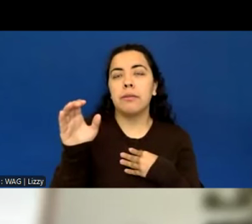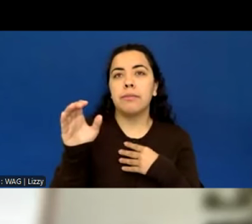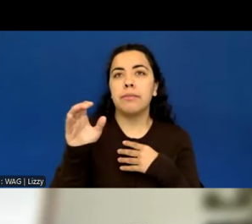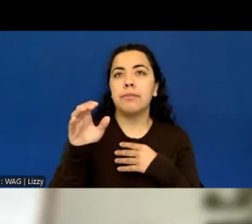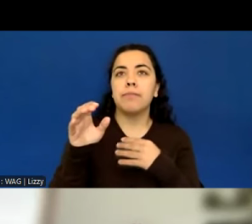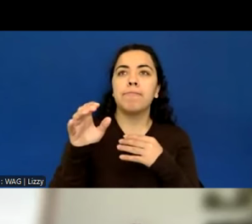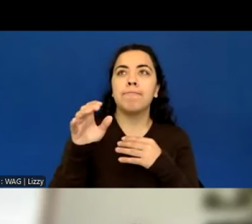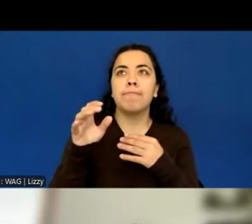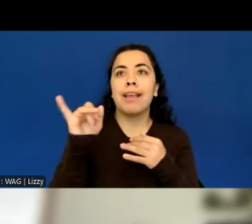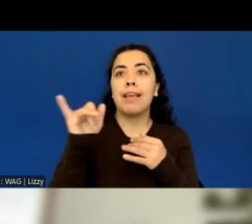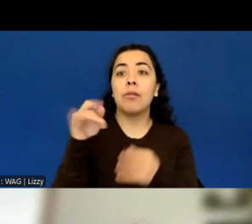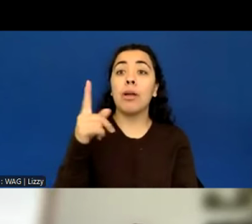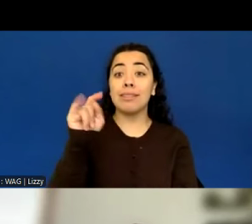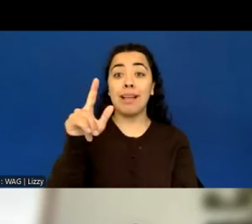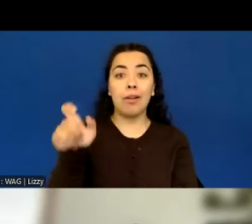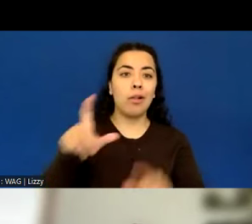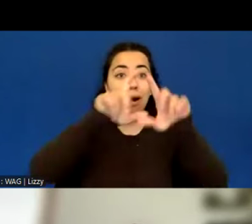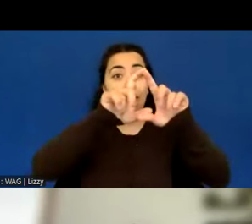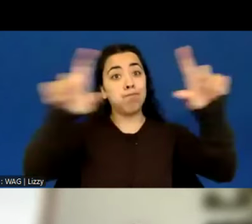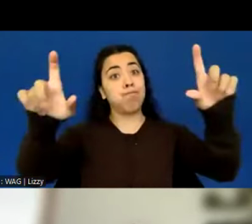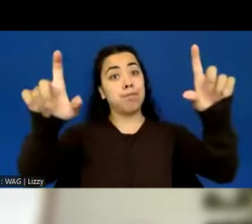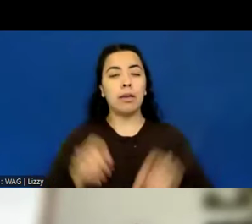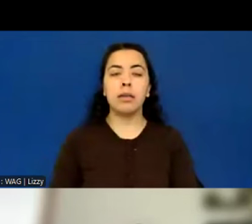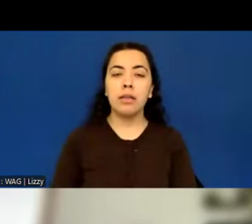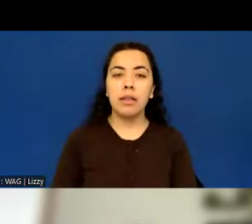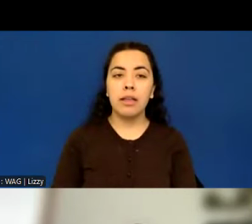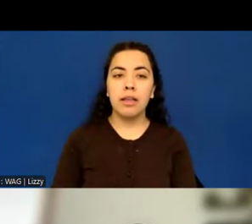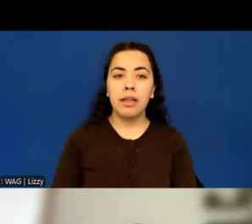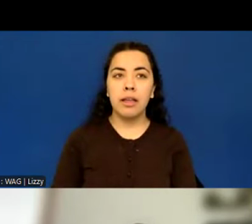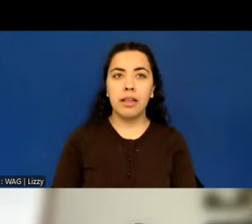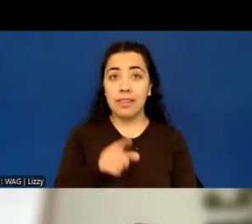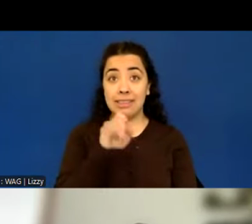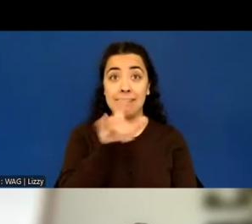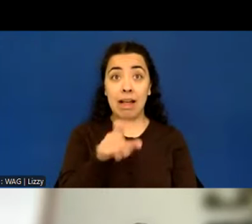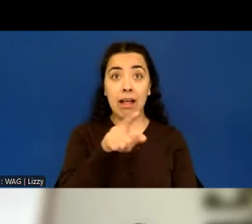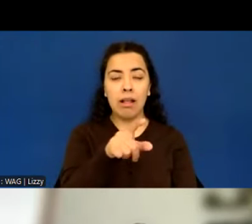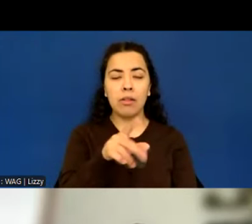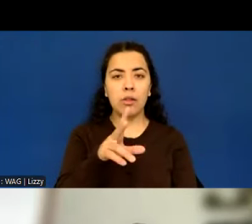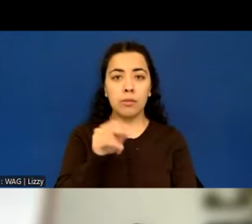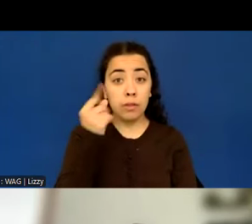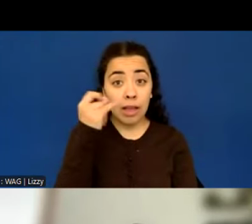a style to the page, but if we define something as a title, that's a structure of information,